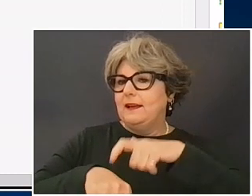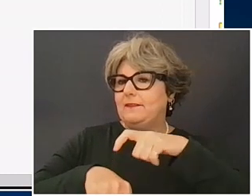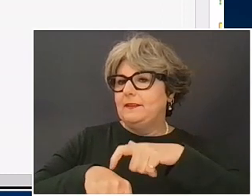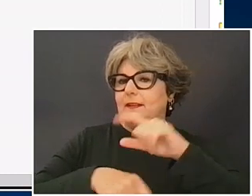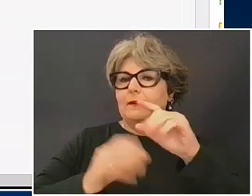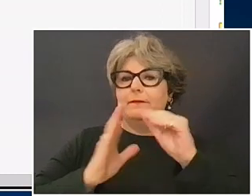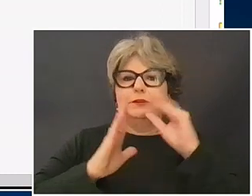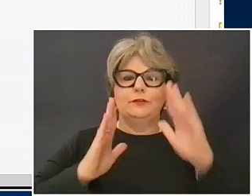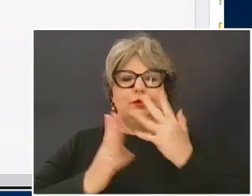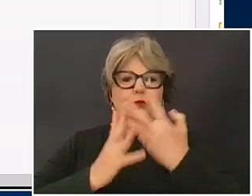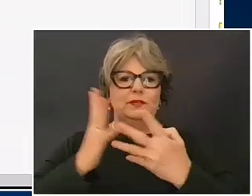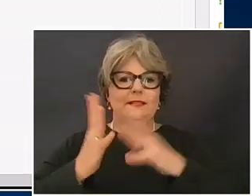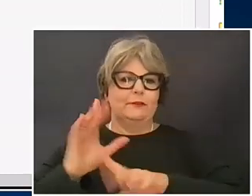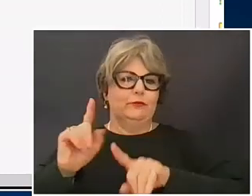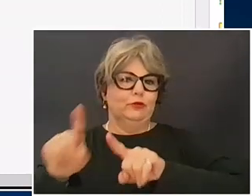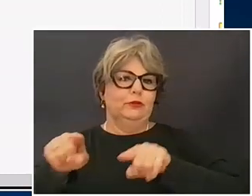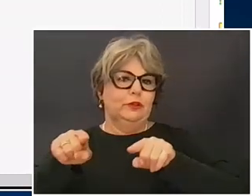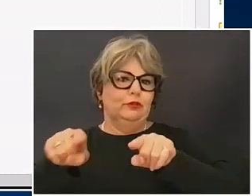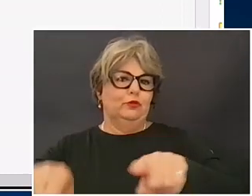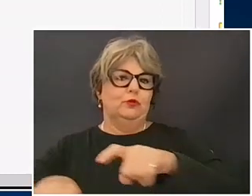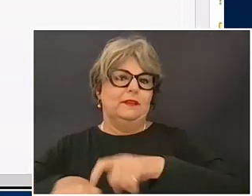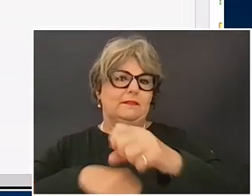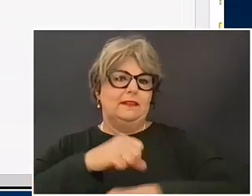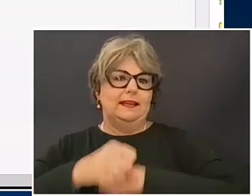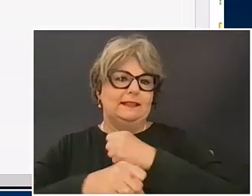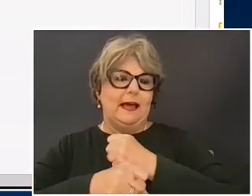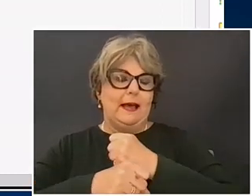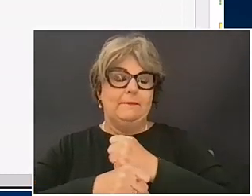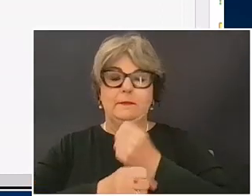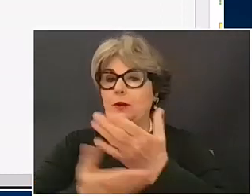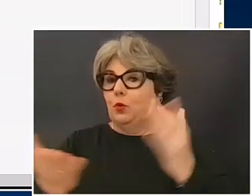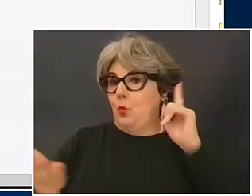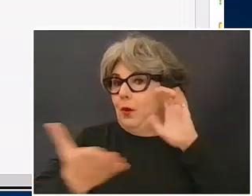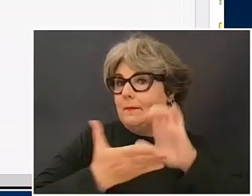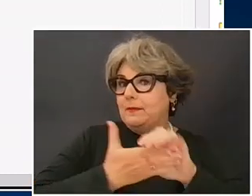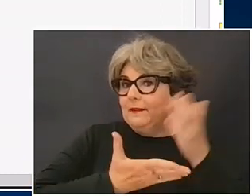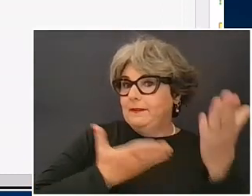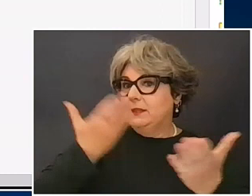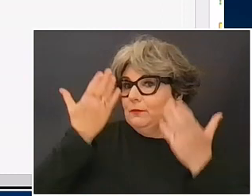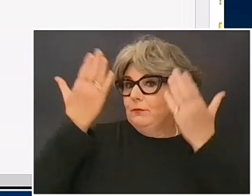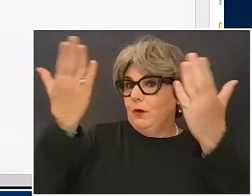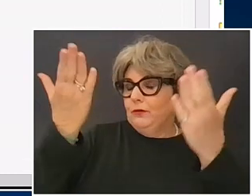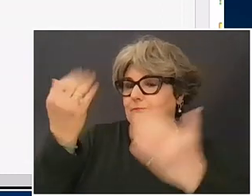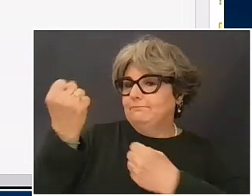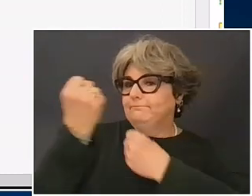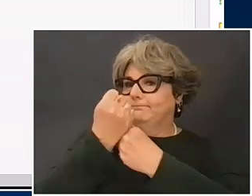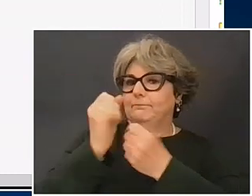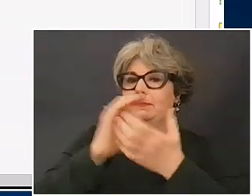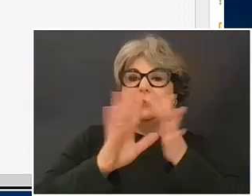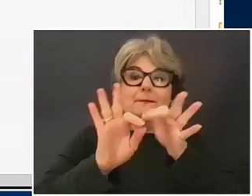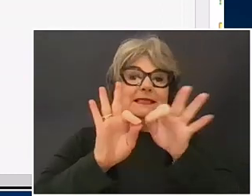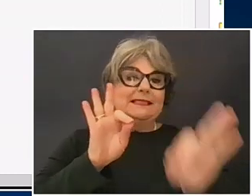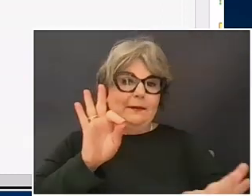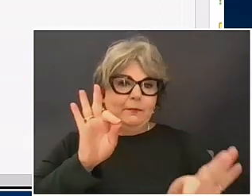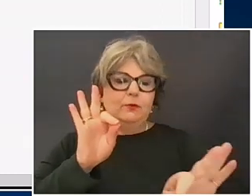scheduled to attend throughout the period. We believe this proposal will substantially simplify that process by